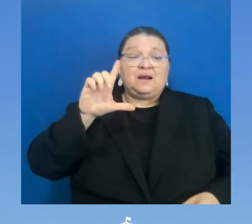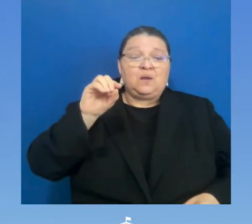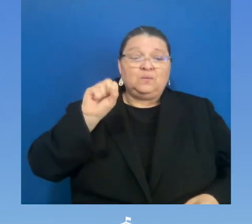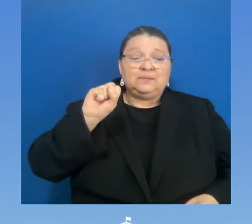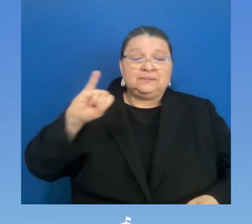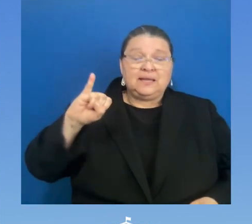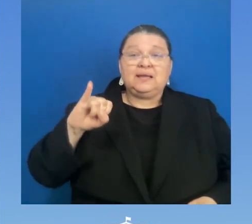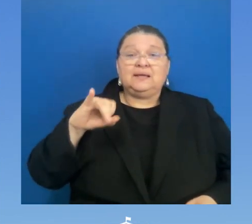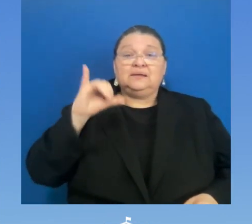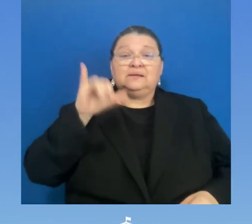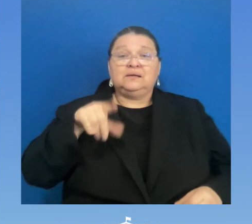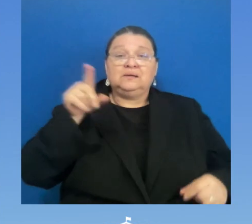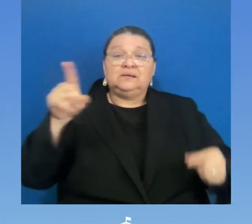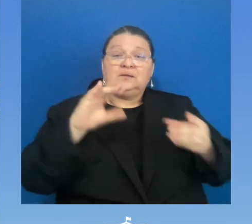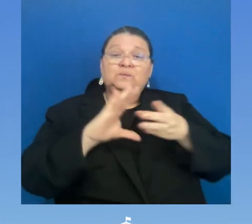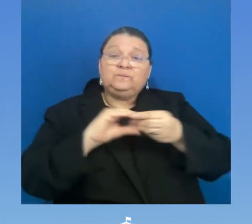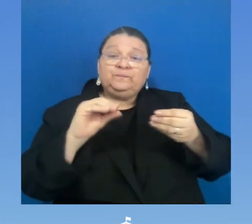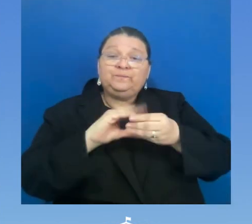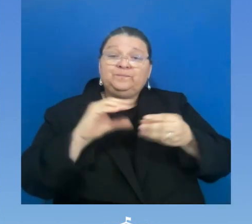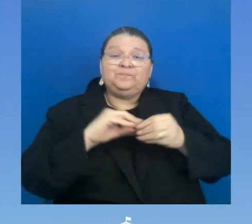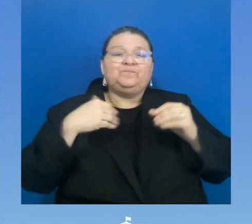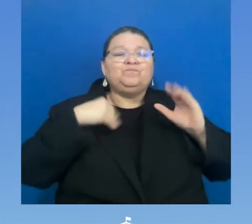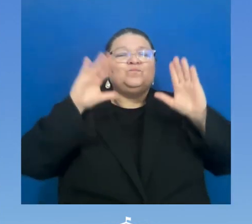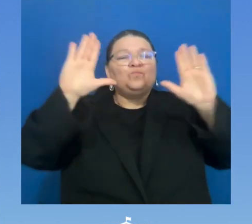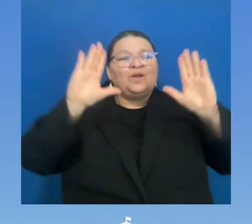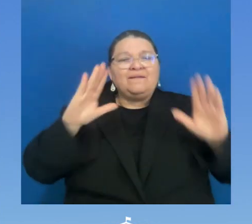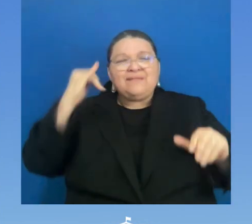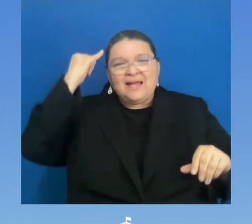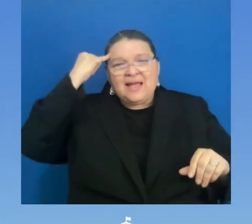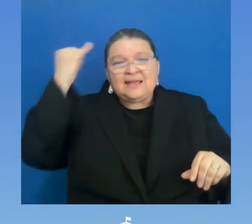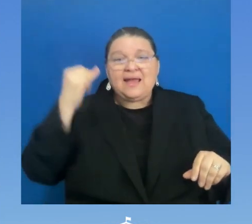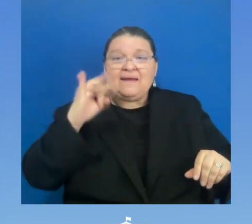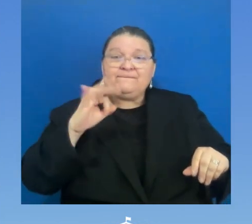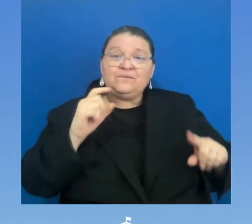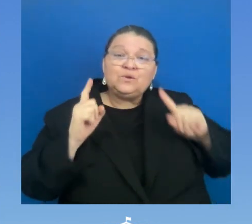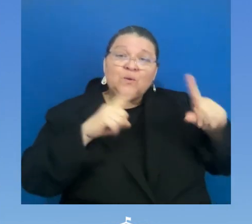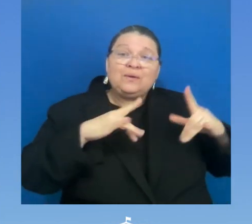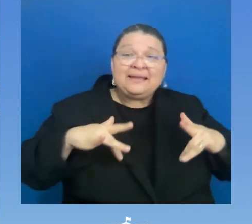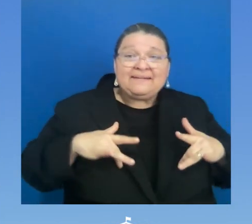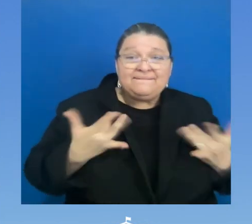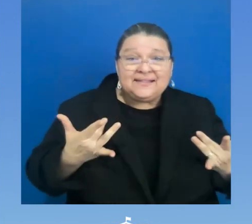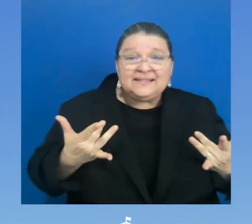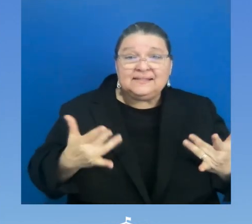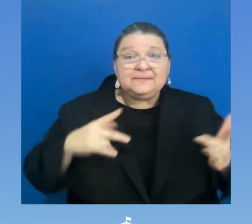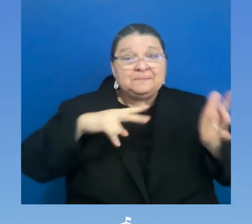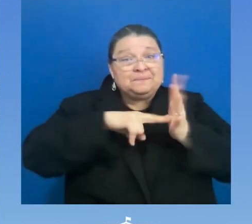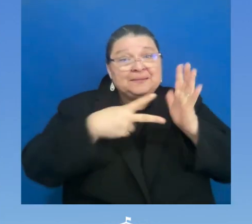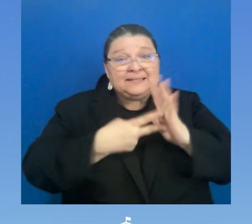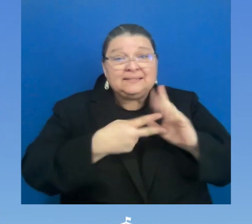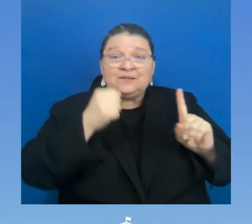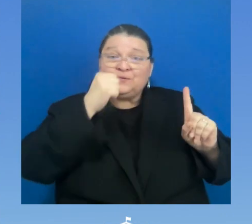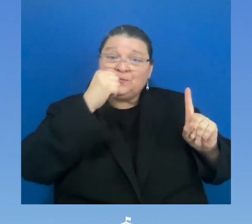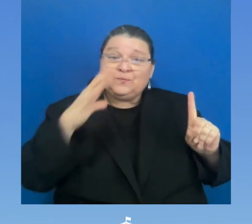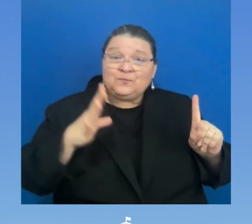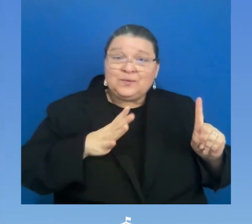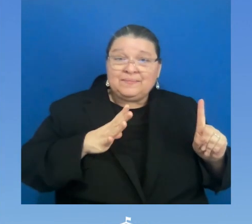these events anymore, that if you can imagine women actually get paid the same as men. It would really be earth shattering, something like that, she said. And she's absolutely right.